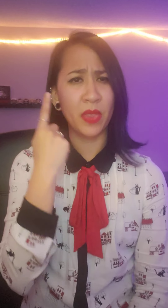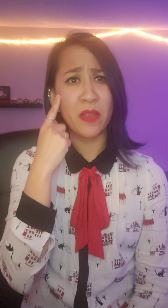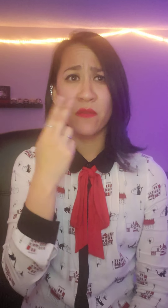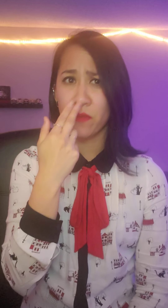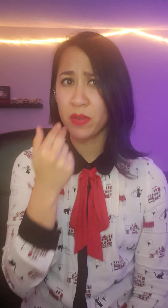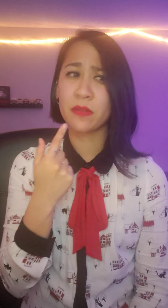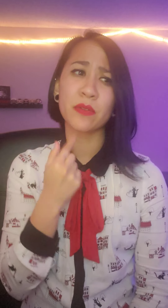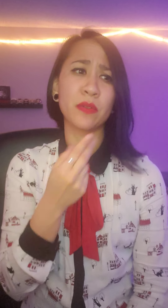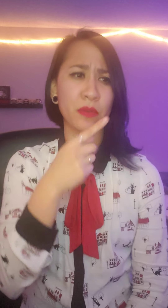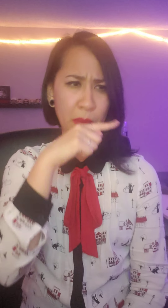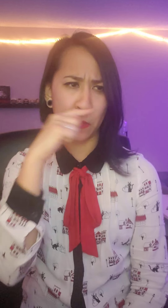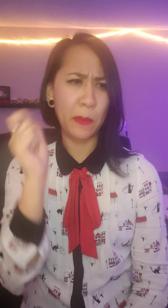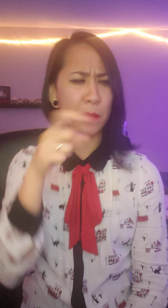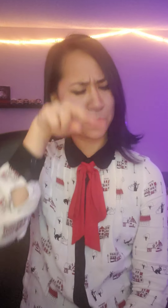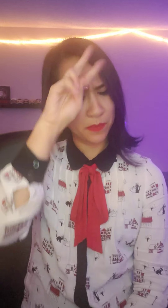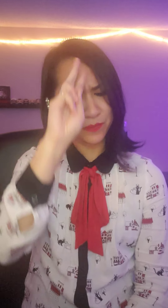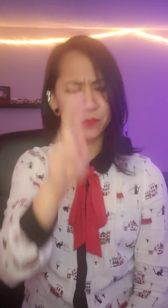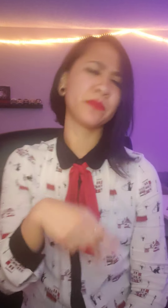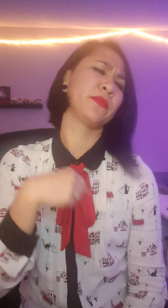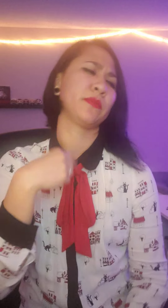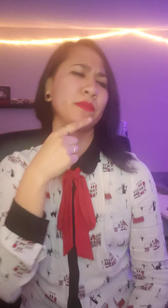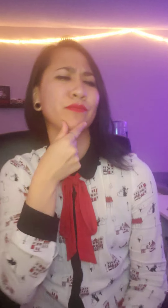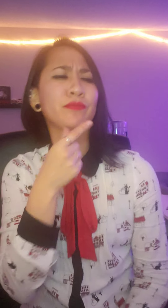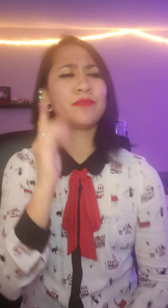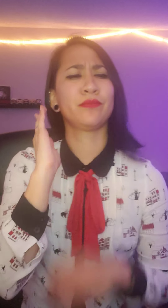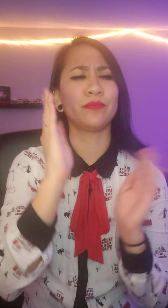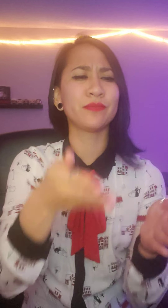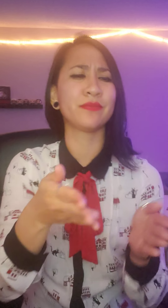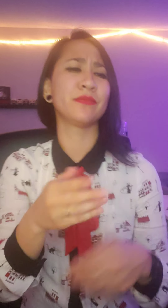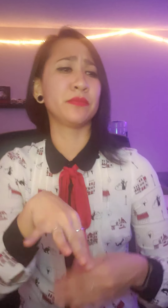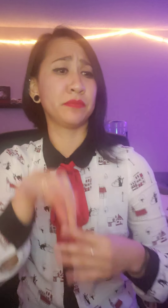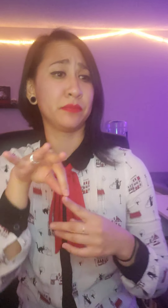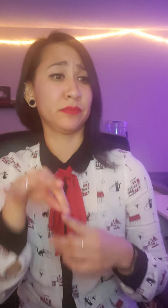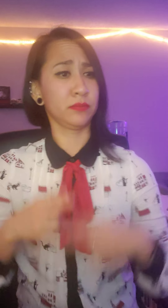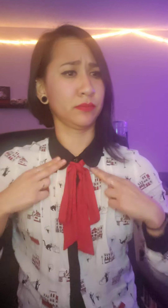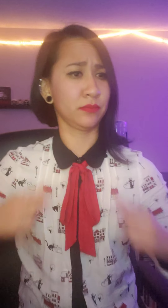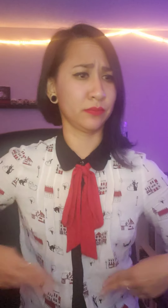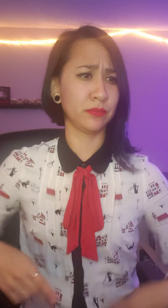Think he funny, think he cute, think he ugly, think he stupid Think he gay, think he straight, think he special, think he human